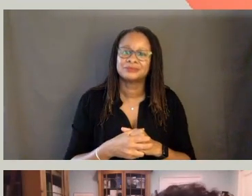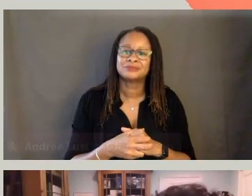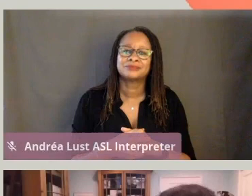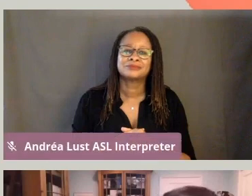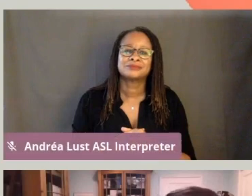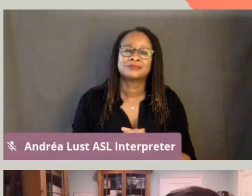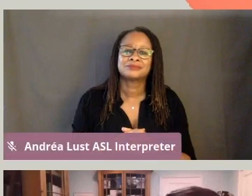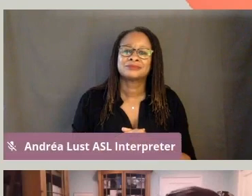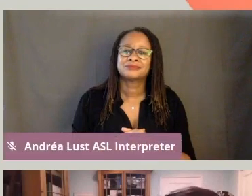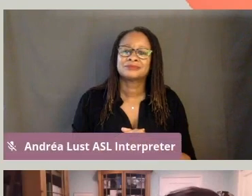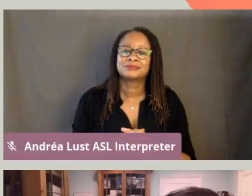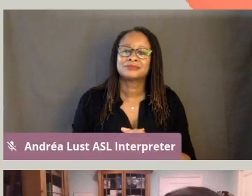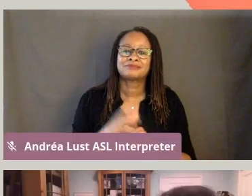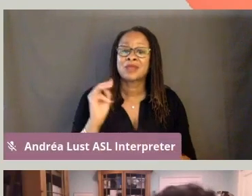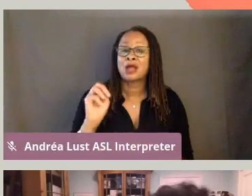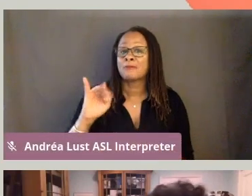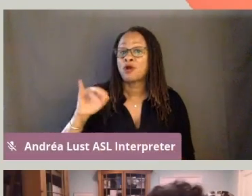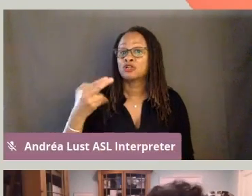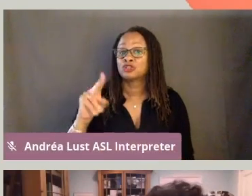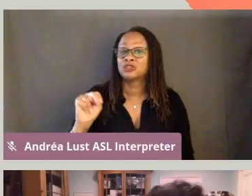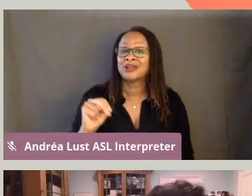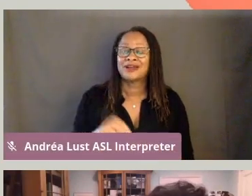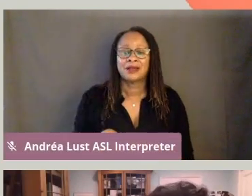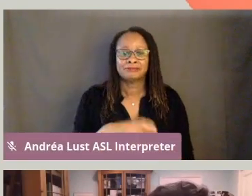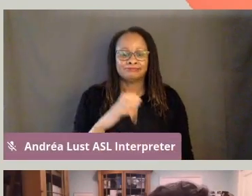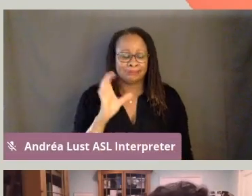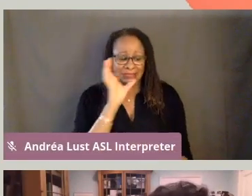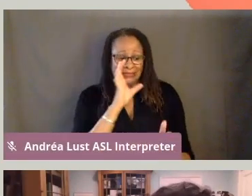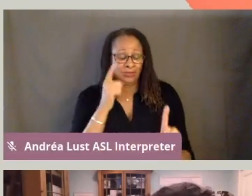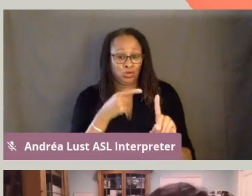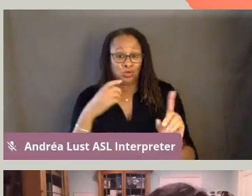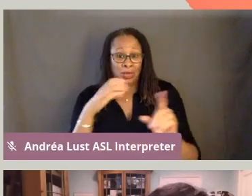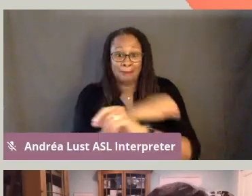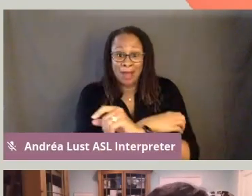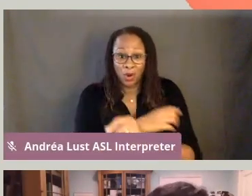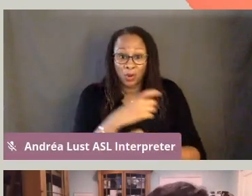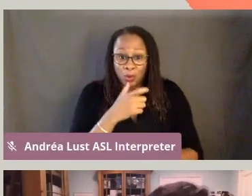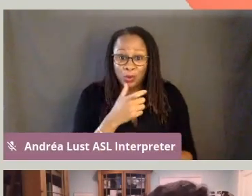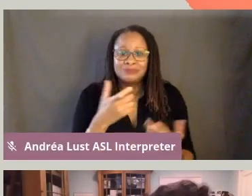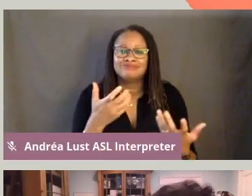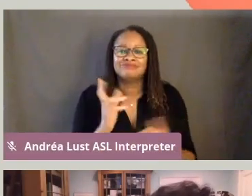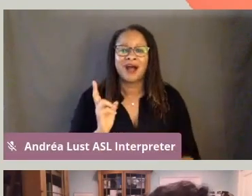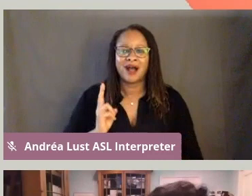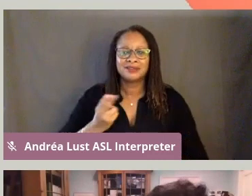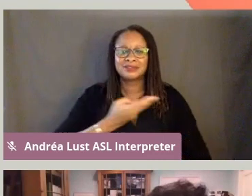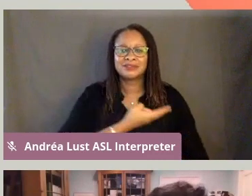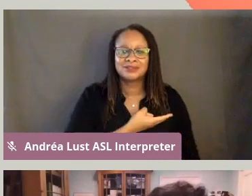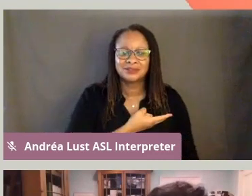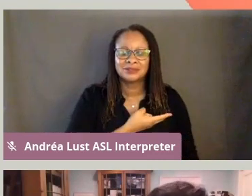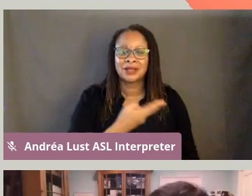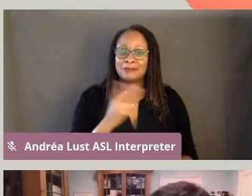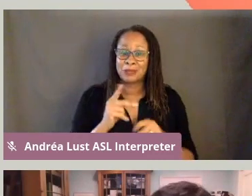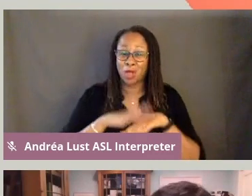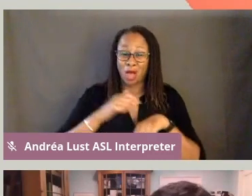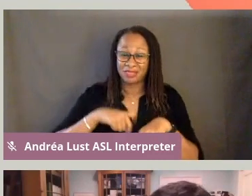I'll go, I mean, I seek to empower us, right? The people who look like the people on this panel.